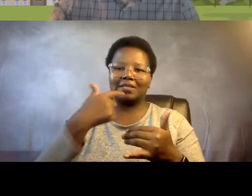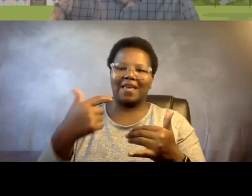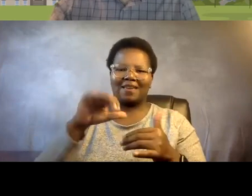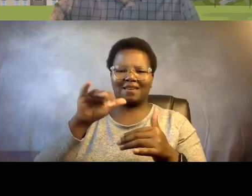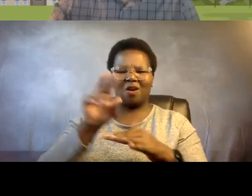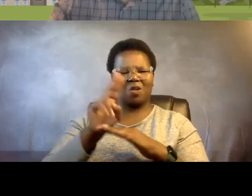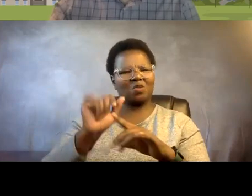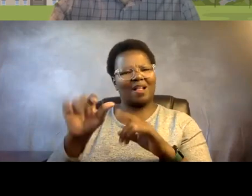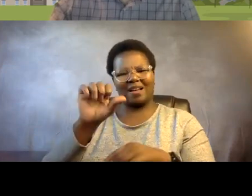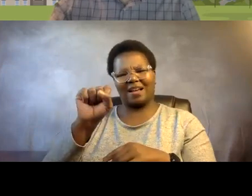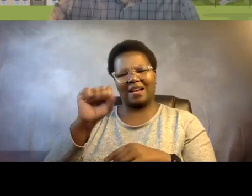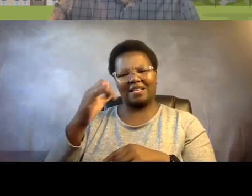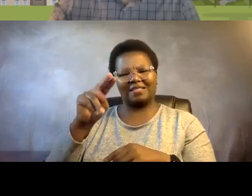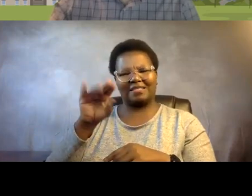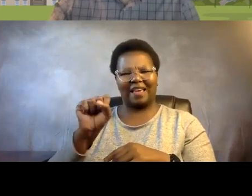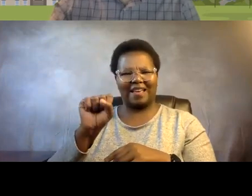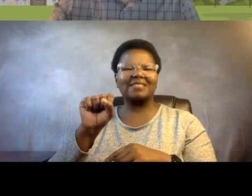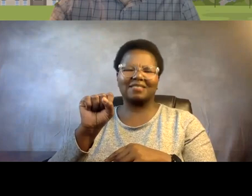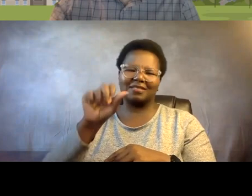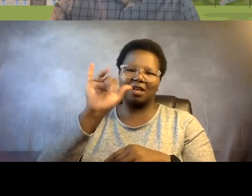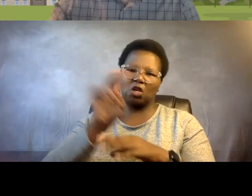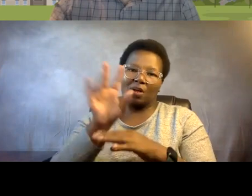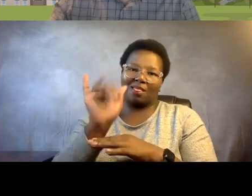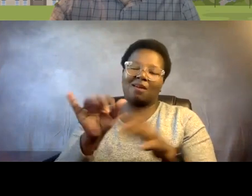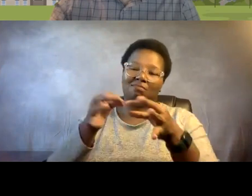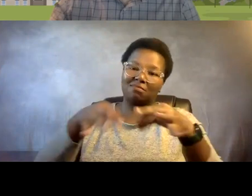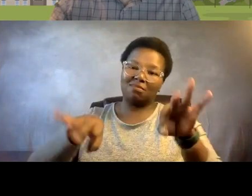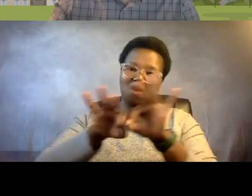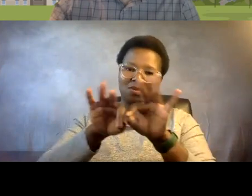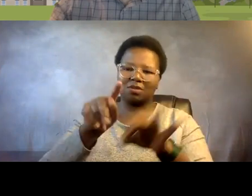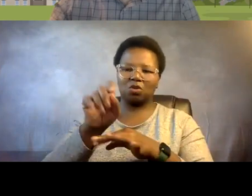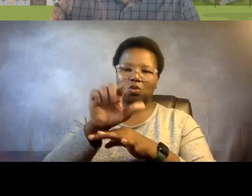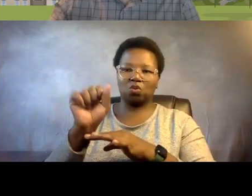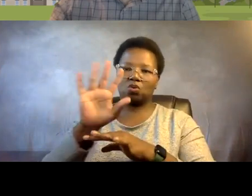issues. So those are some really important tools to discover. And then to inspect or to